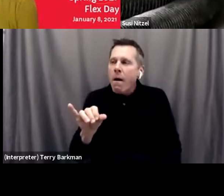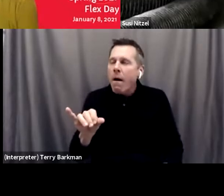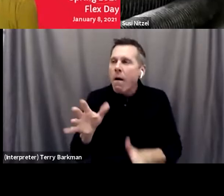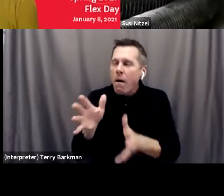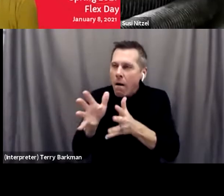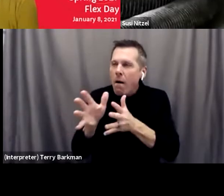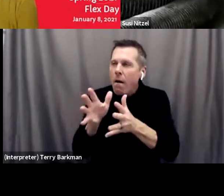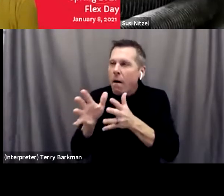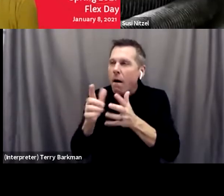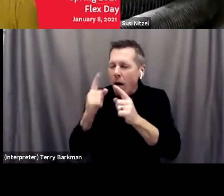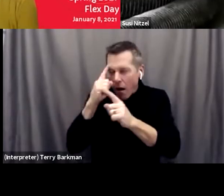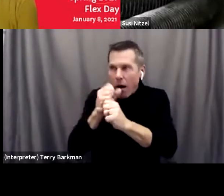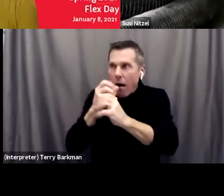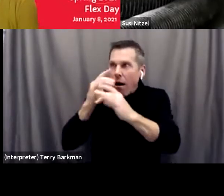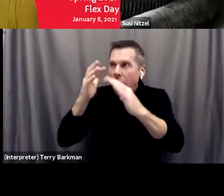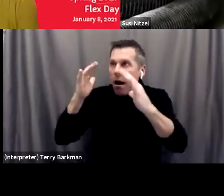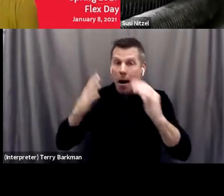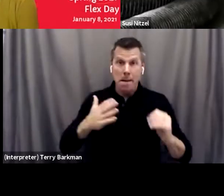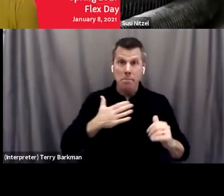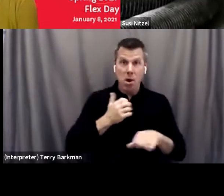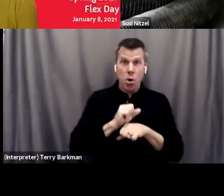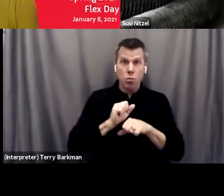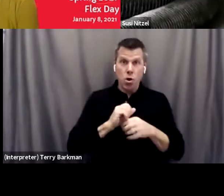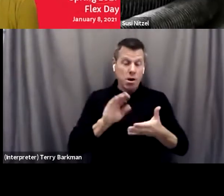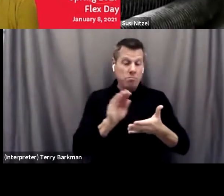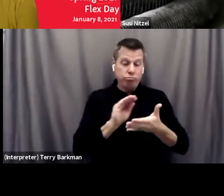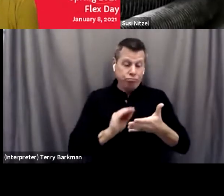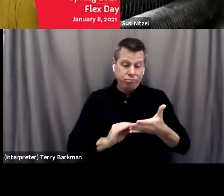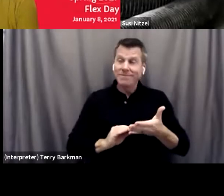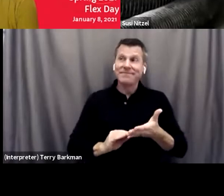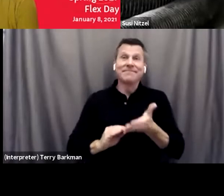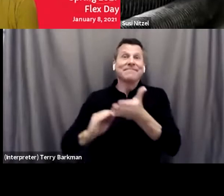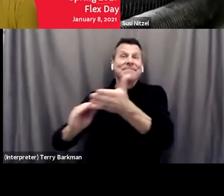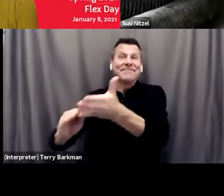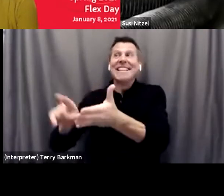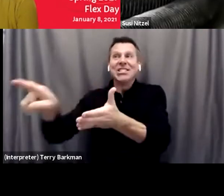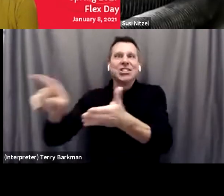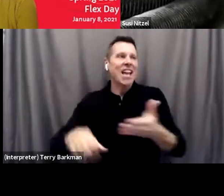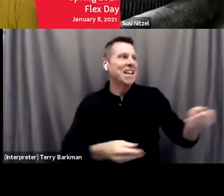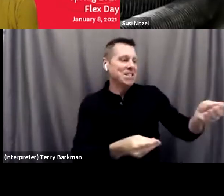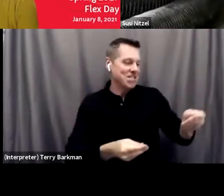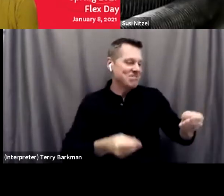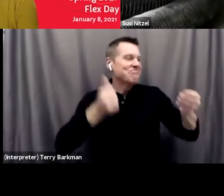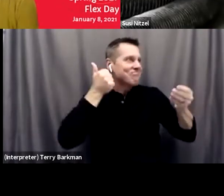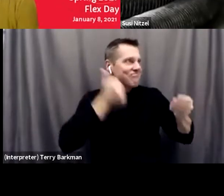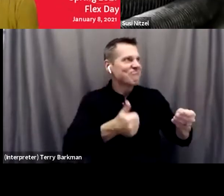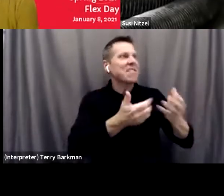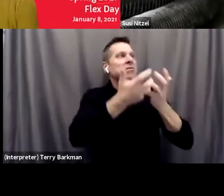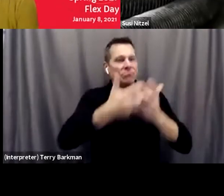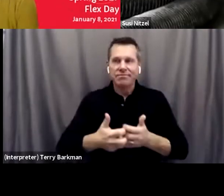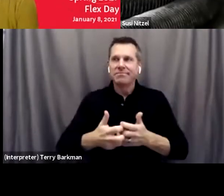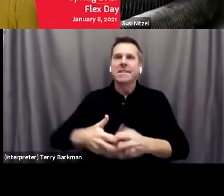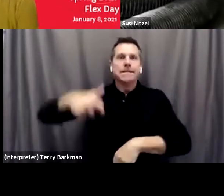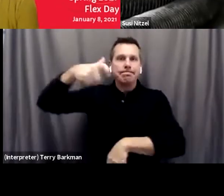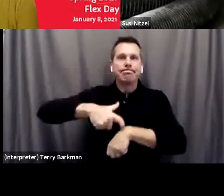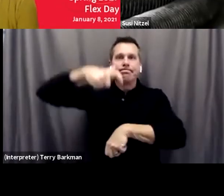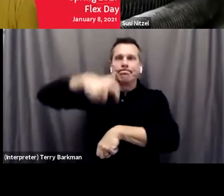when I handed her my work, I knew what she needed so that my students could be served at the right time with the right information and